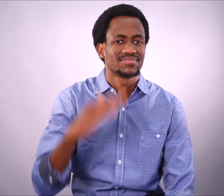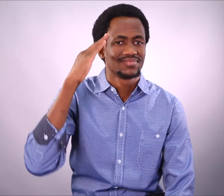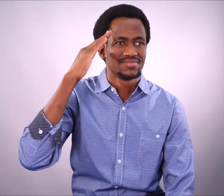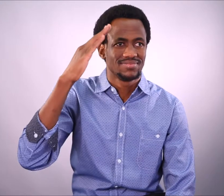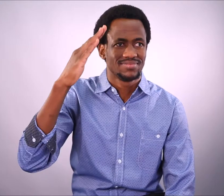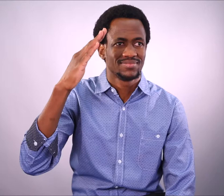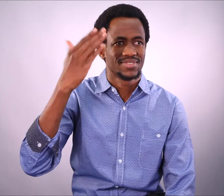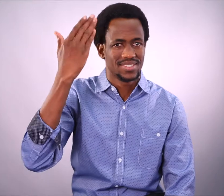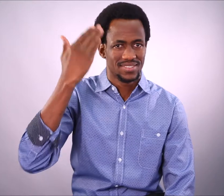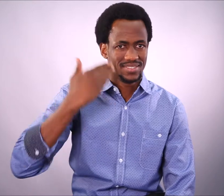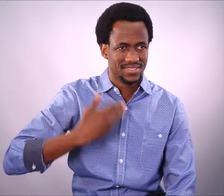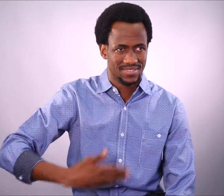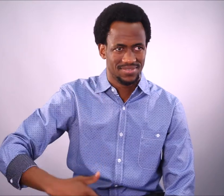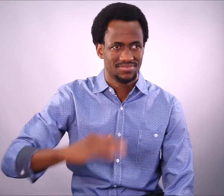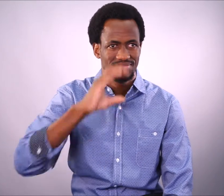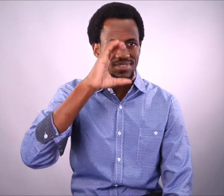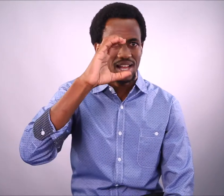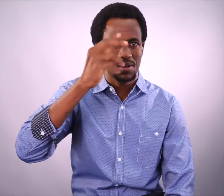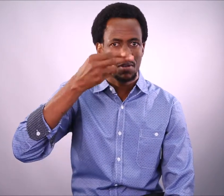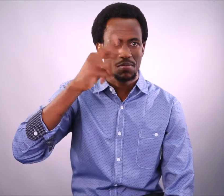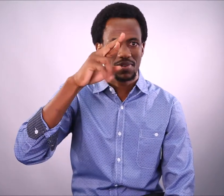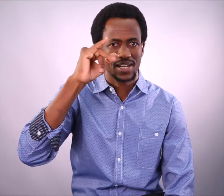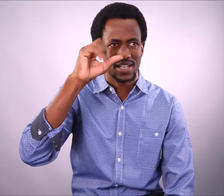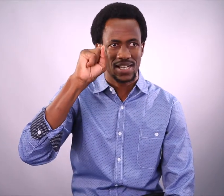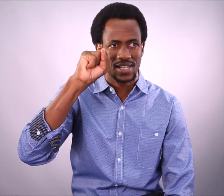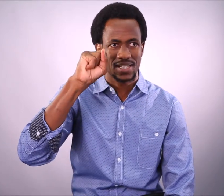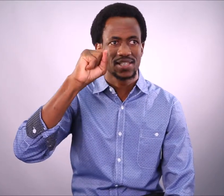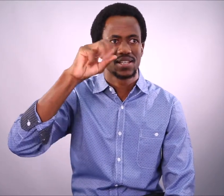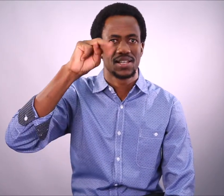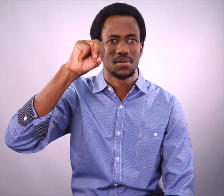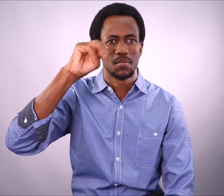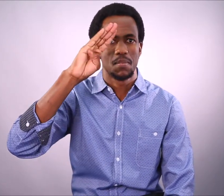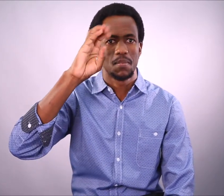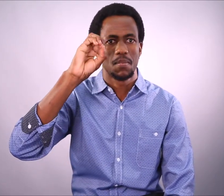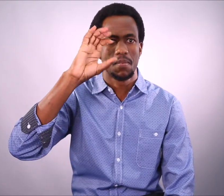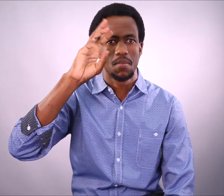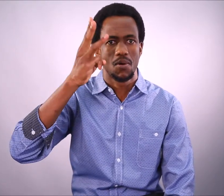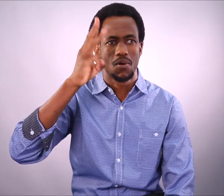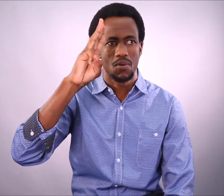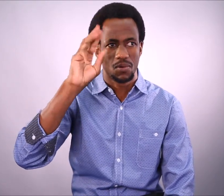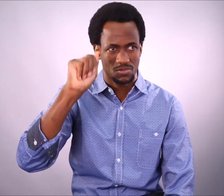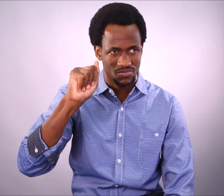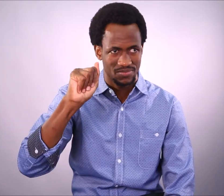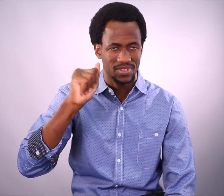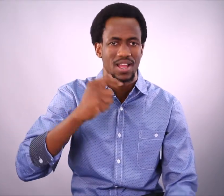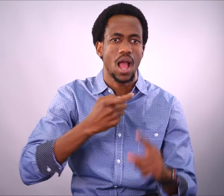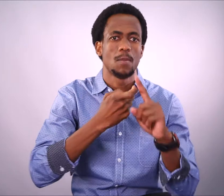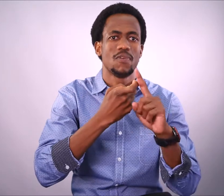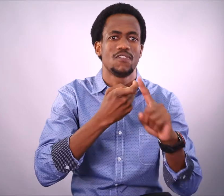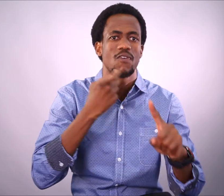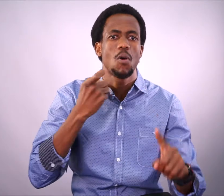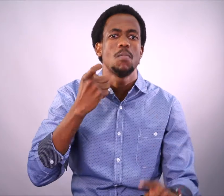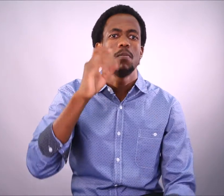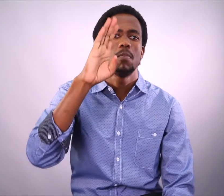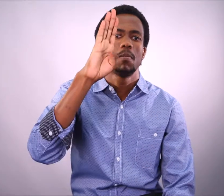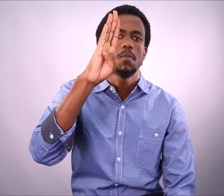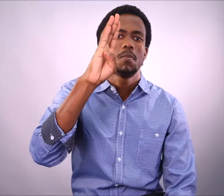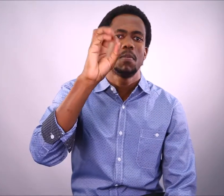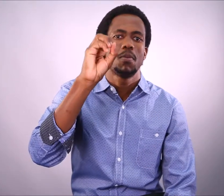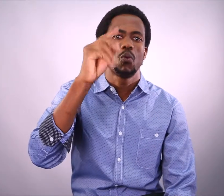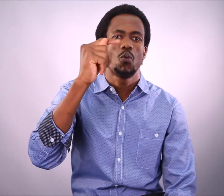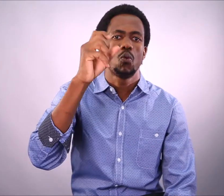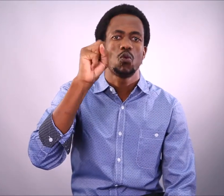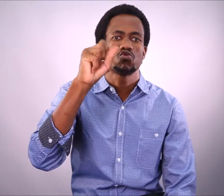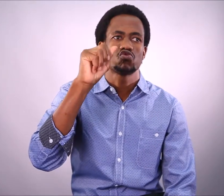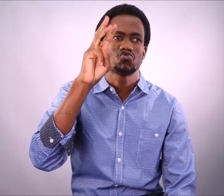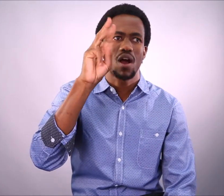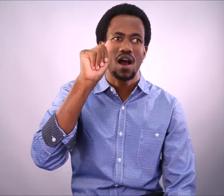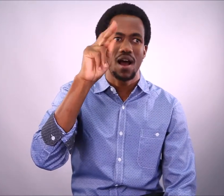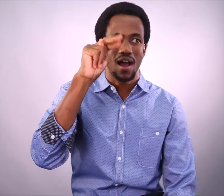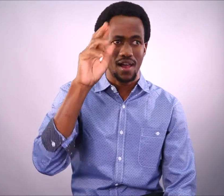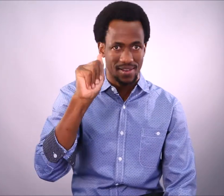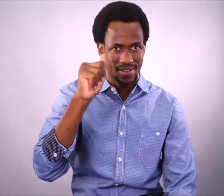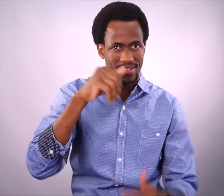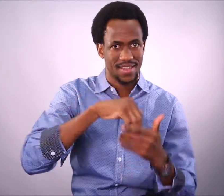Hello I'm Chris Mbachwa and I'm from Botswana,